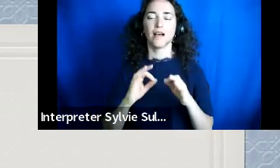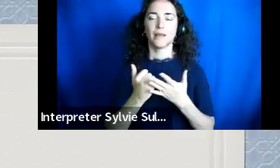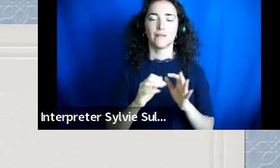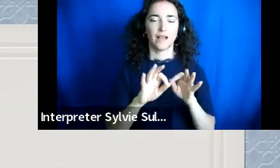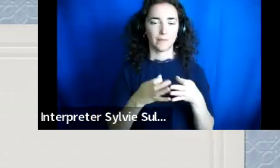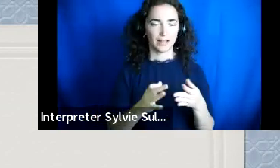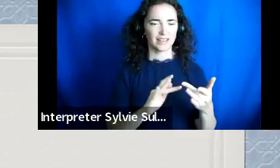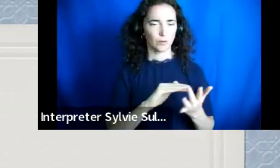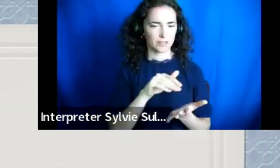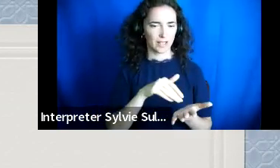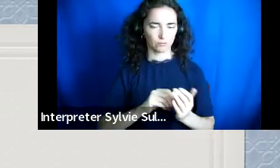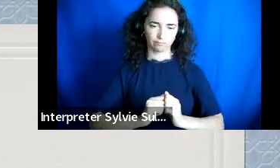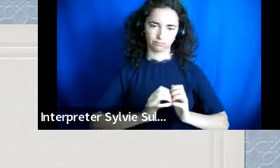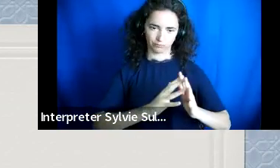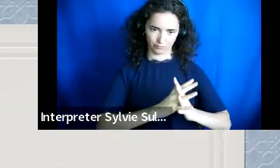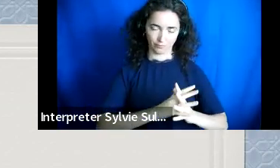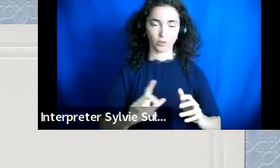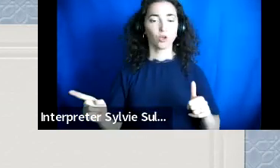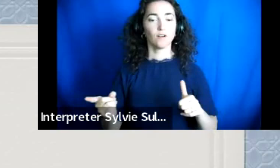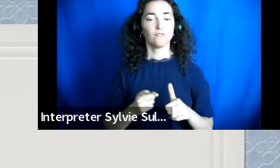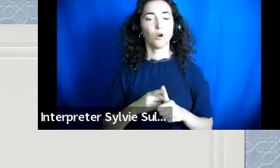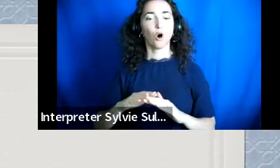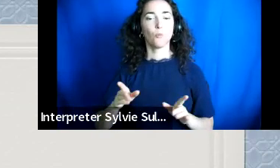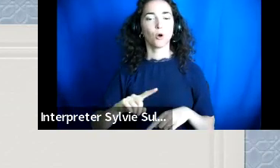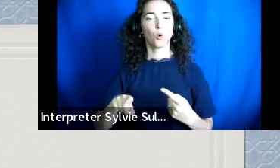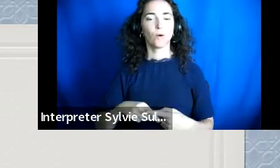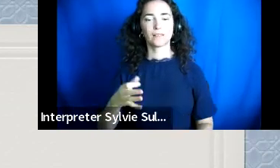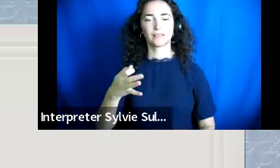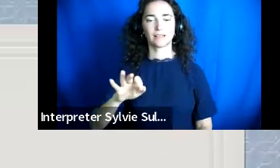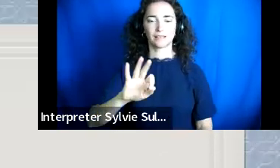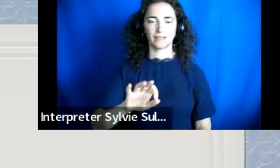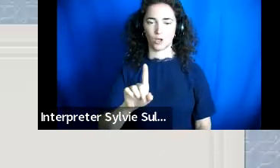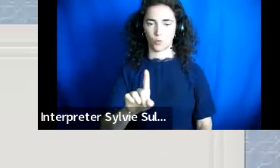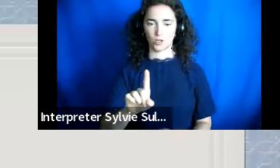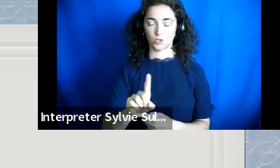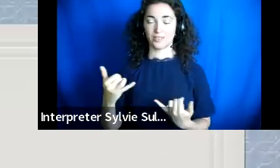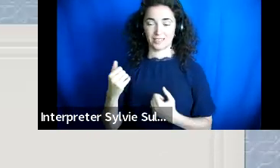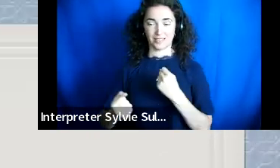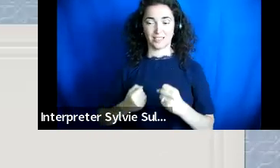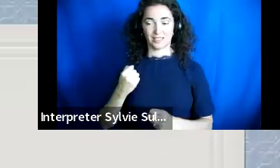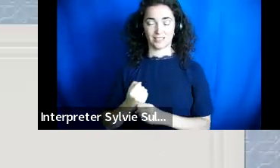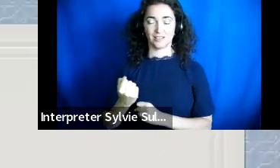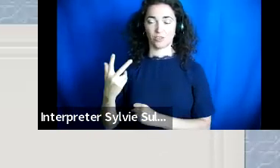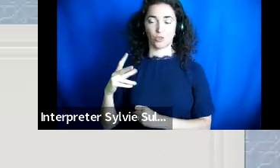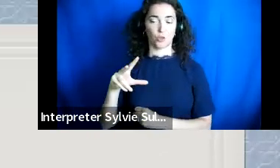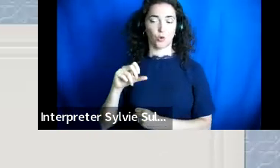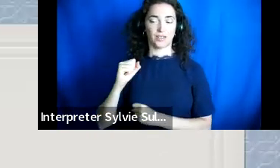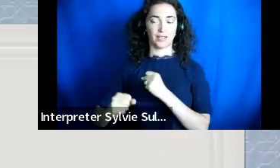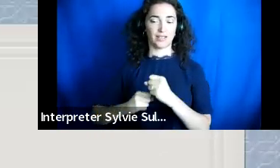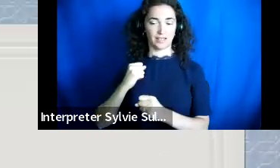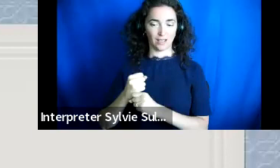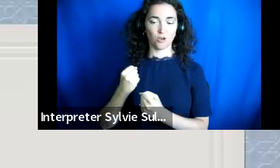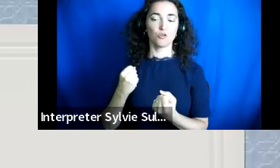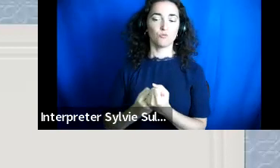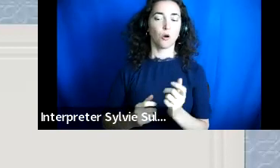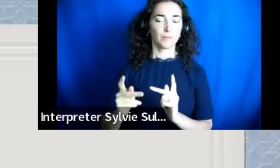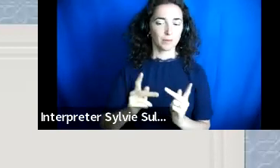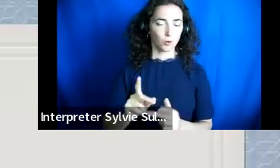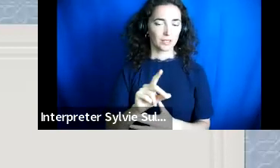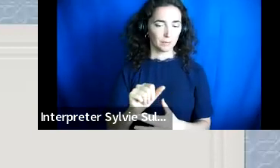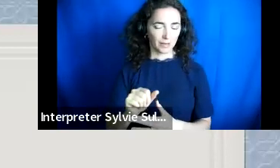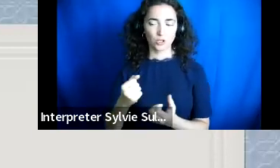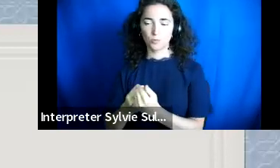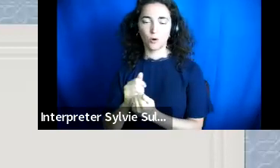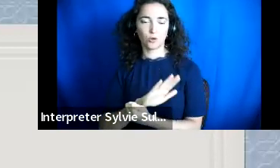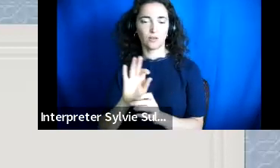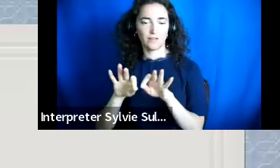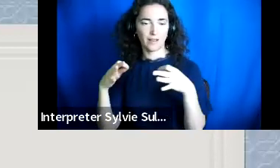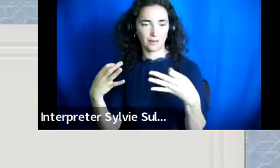centers the first fhf centers opened in 1991, and now celebrates this year 30 years of supporting individuals with disabilities and their families.